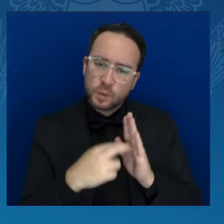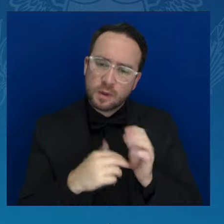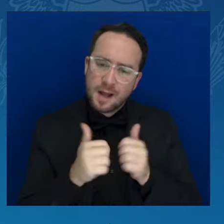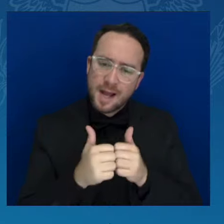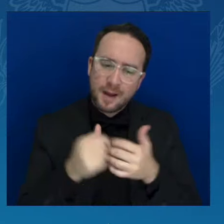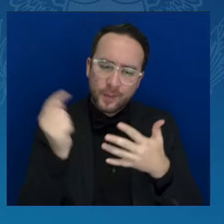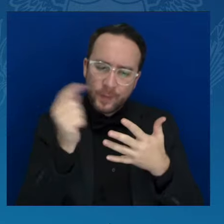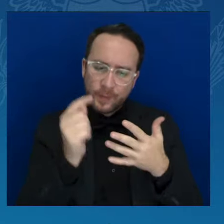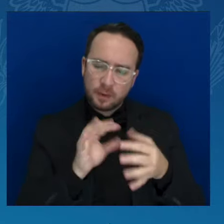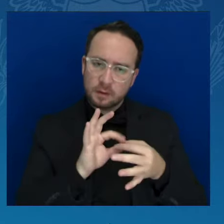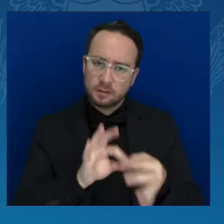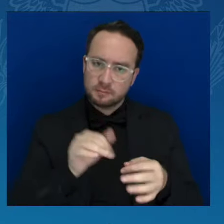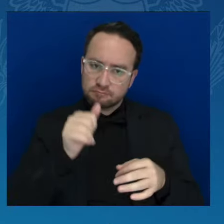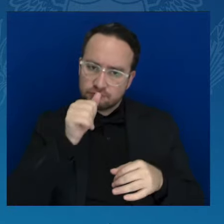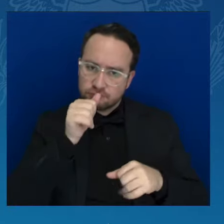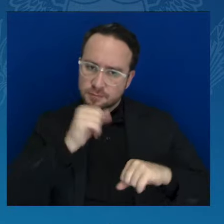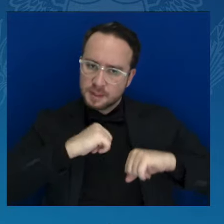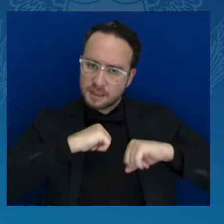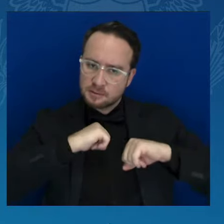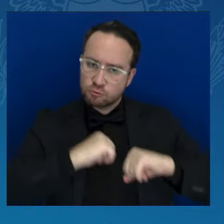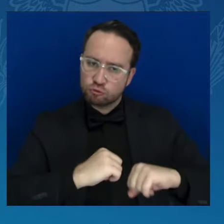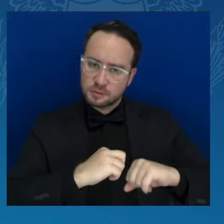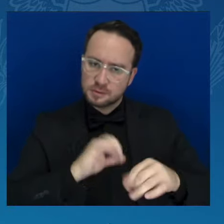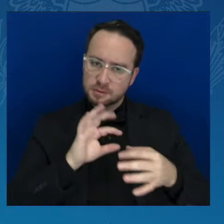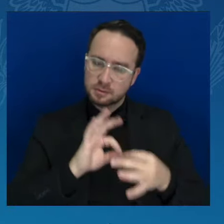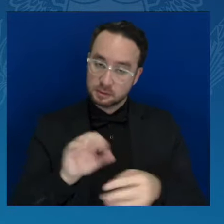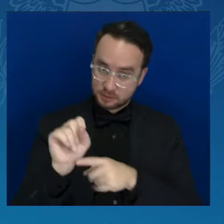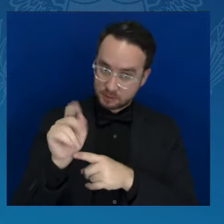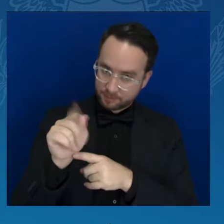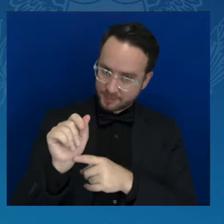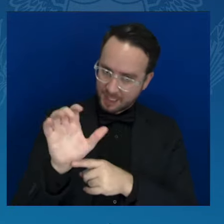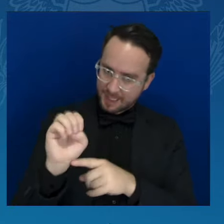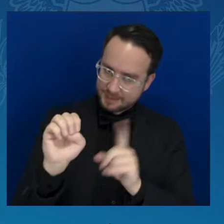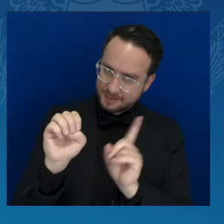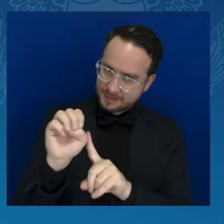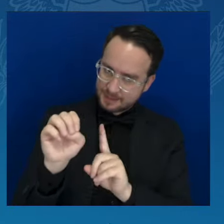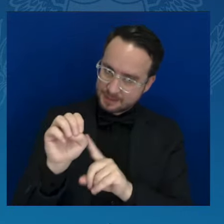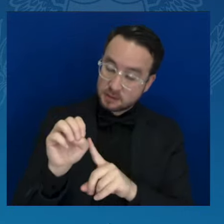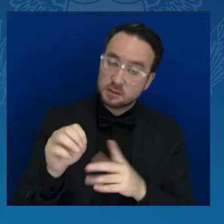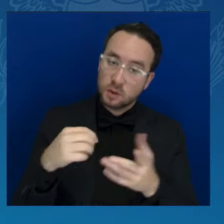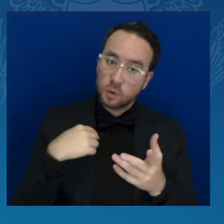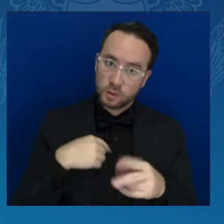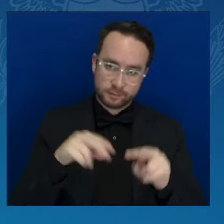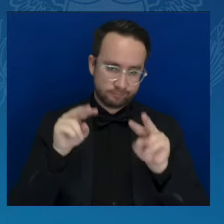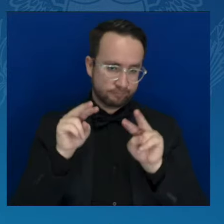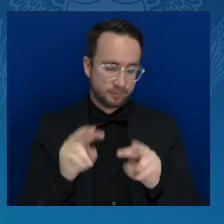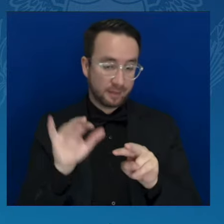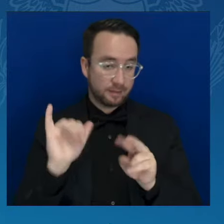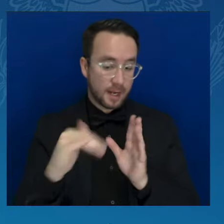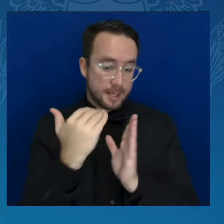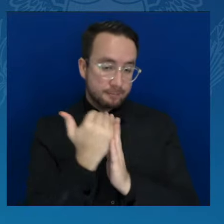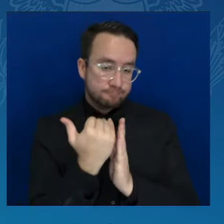It lays out plans to counter emerging threats and protect our national interest in space, but also the interests of allies and partners,